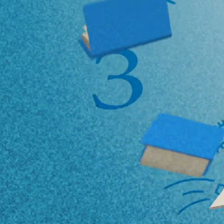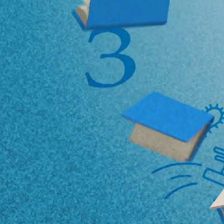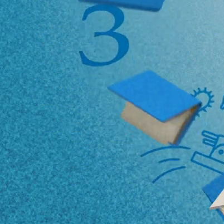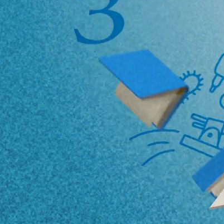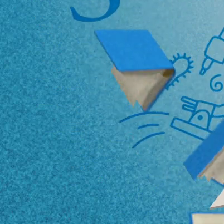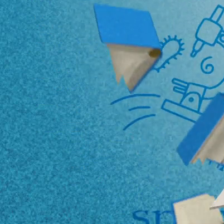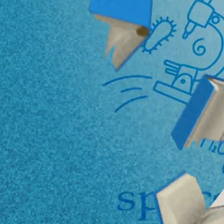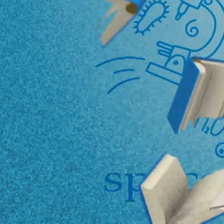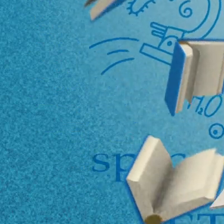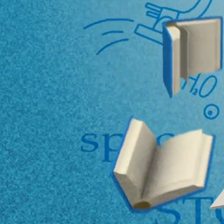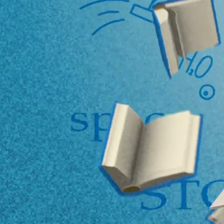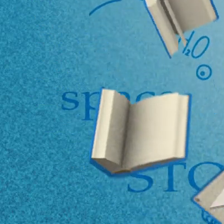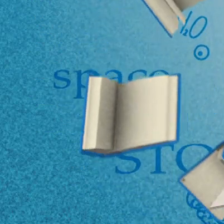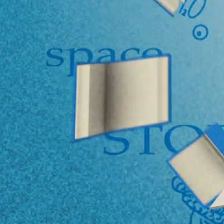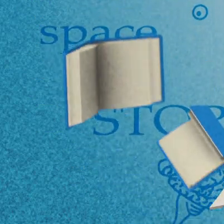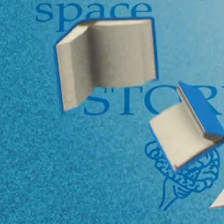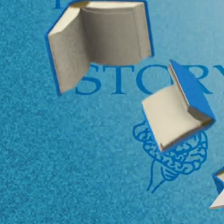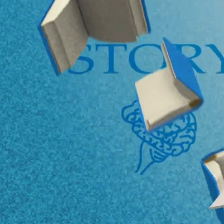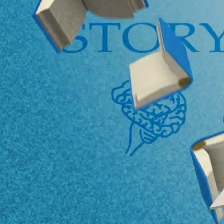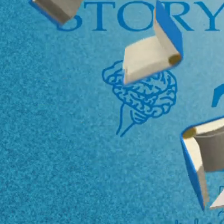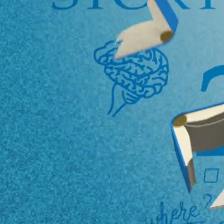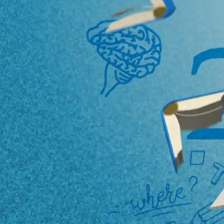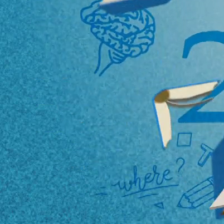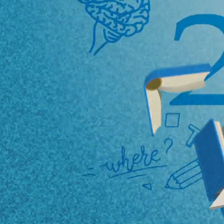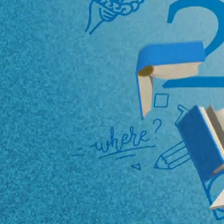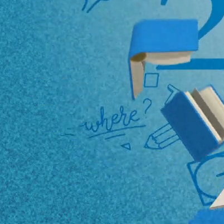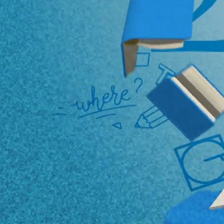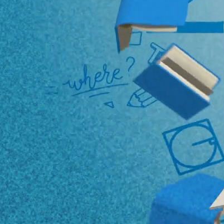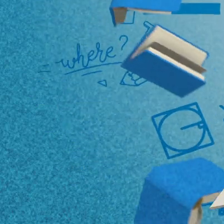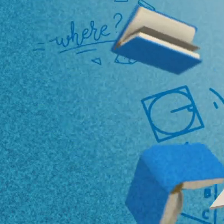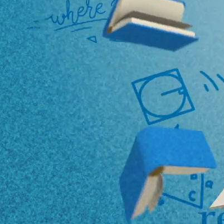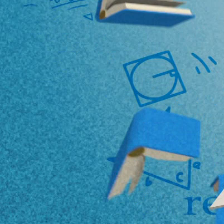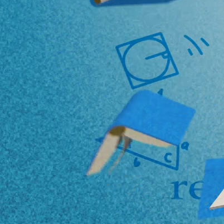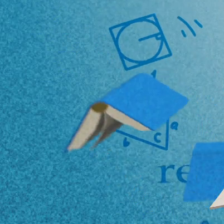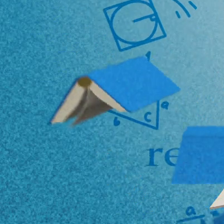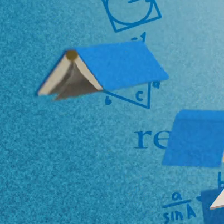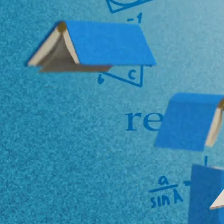I'm a Year 9-er there, and my favourite subject is HPE.